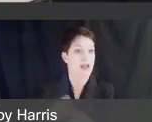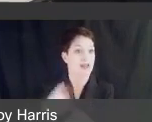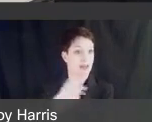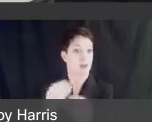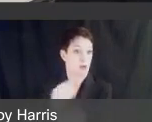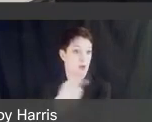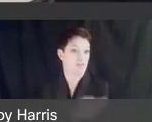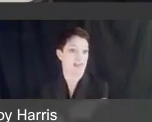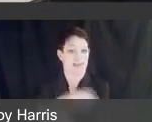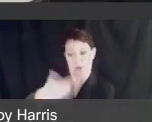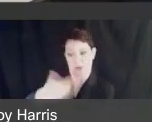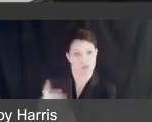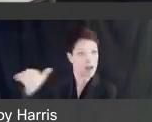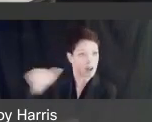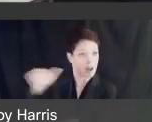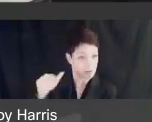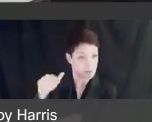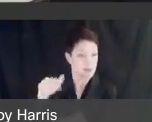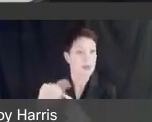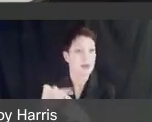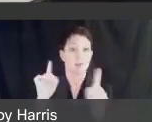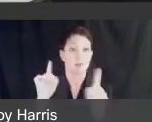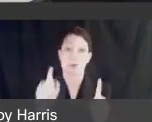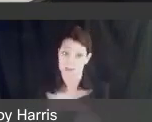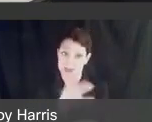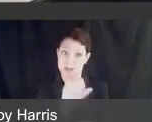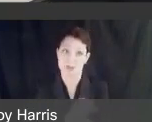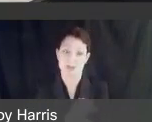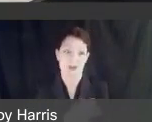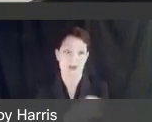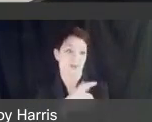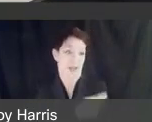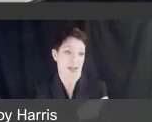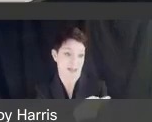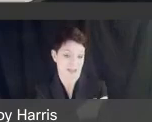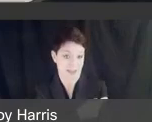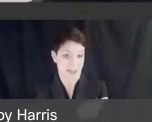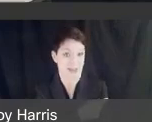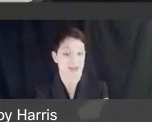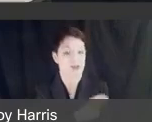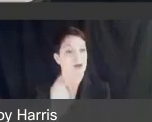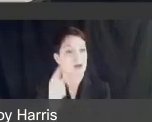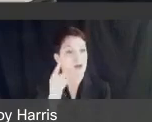this point, we do need to schedule vaccines along the lines of the doses that we've been allocated.